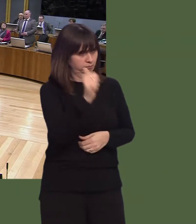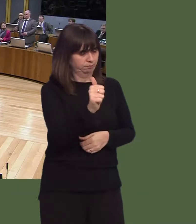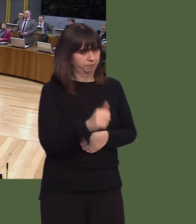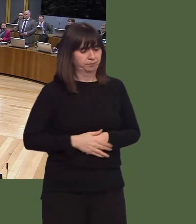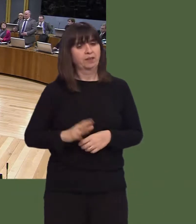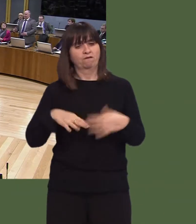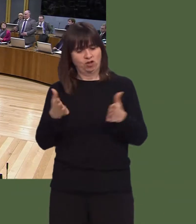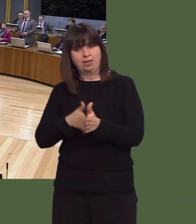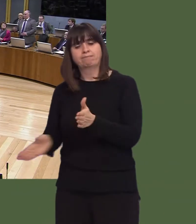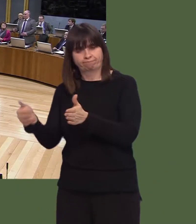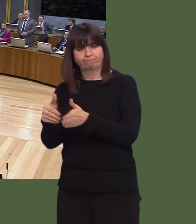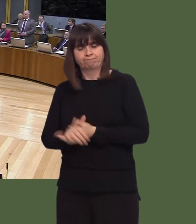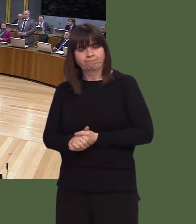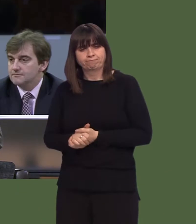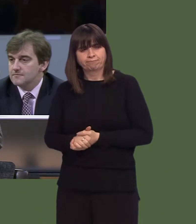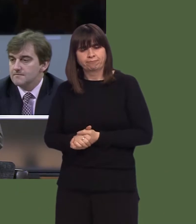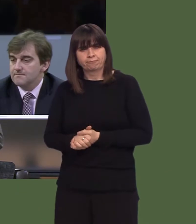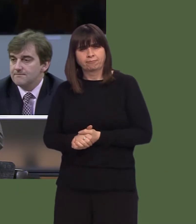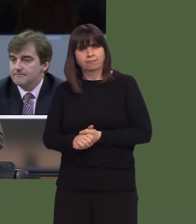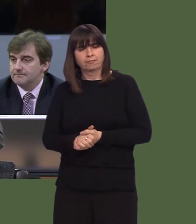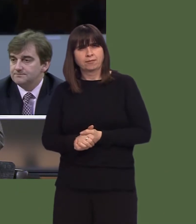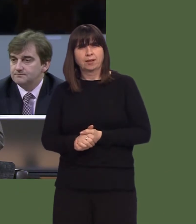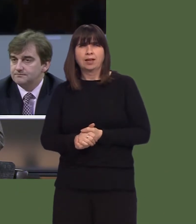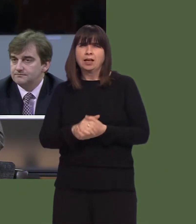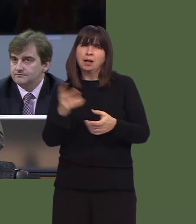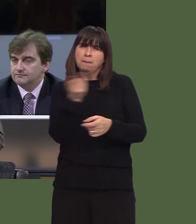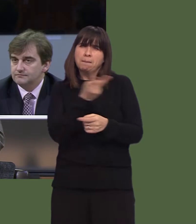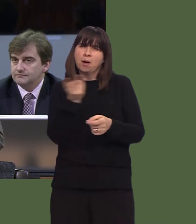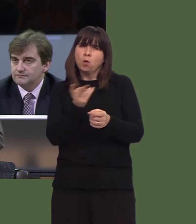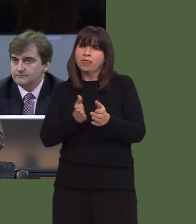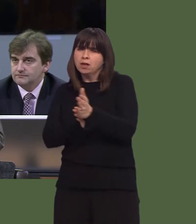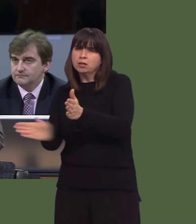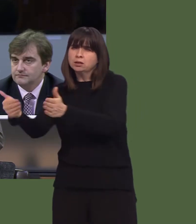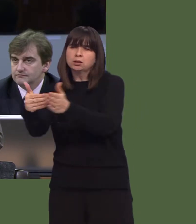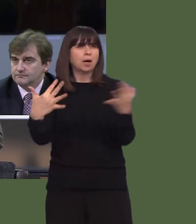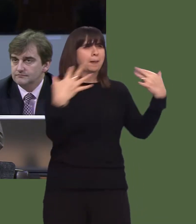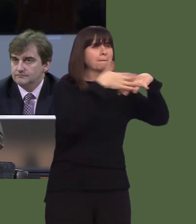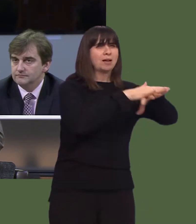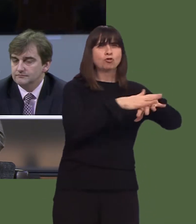seem to have the two projects here in isolation, because the two projects are so massive in their capital expenditure.